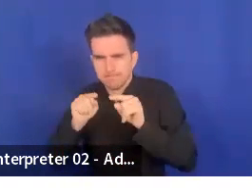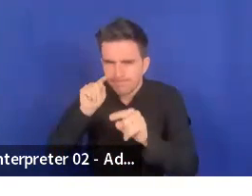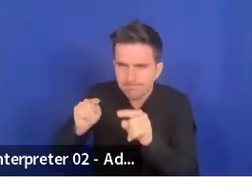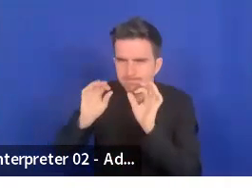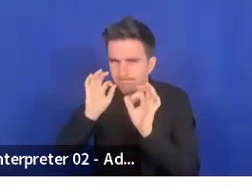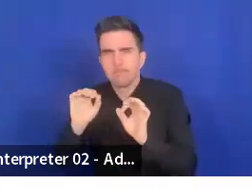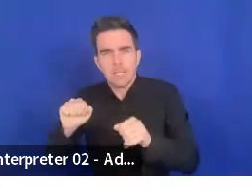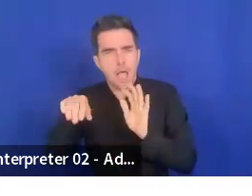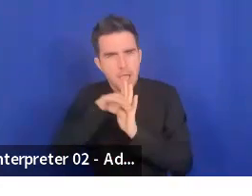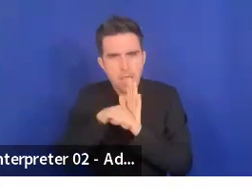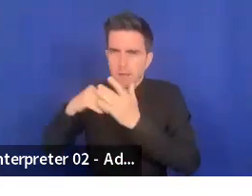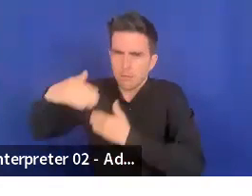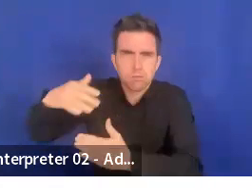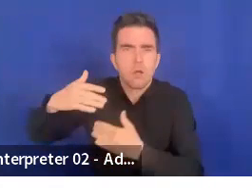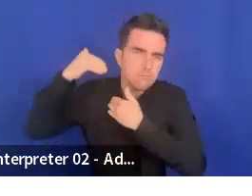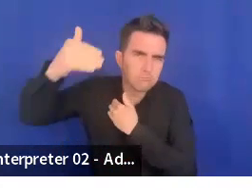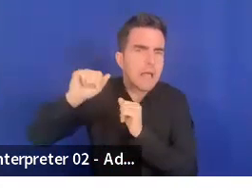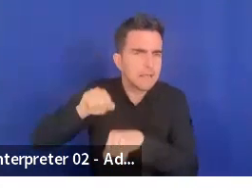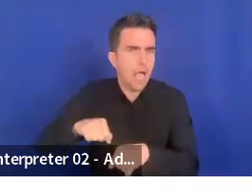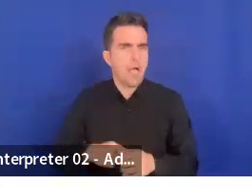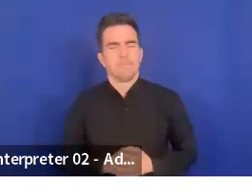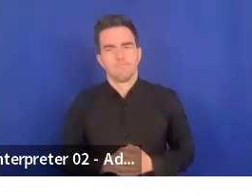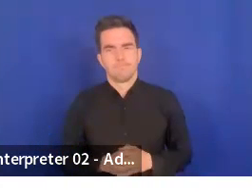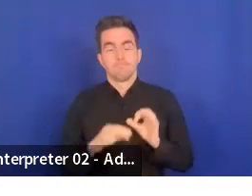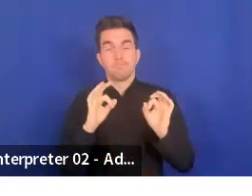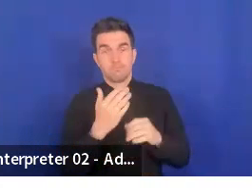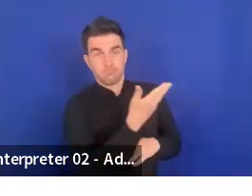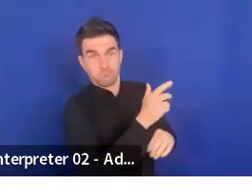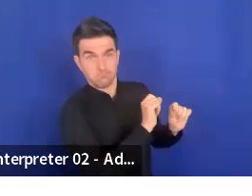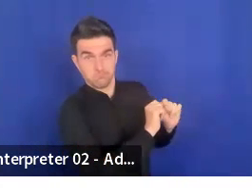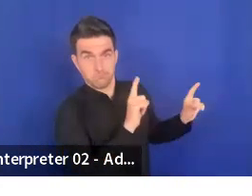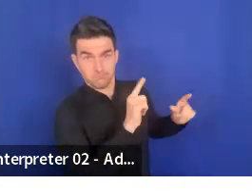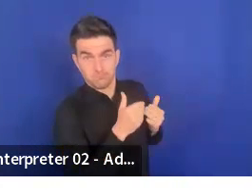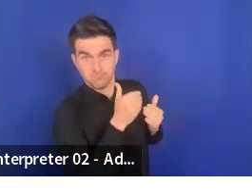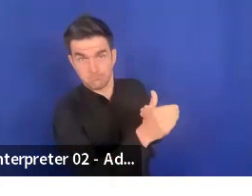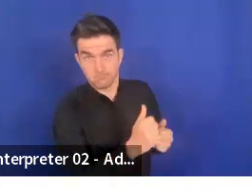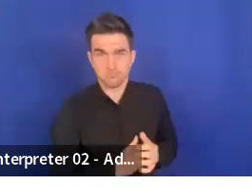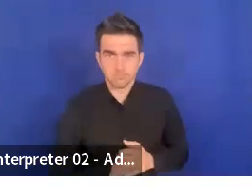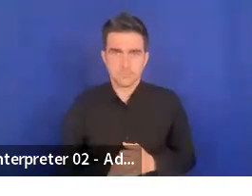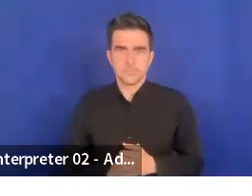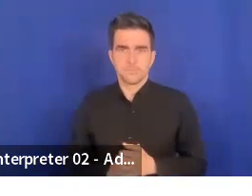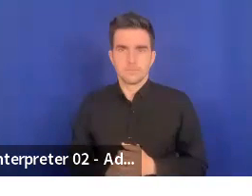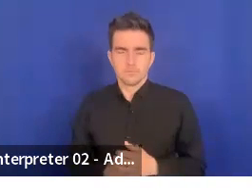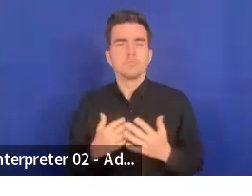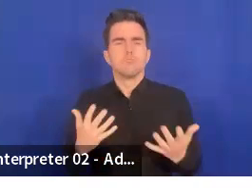So, another question I get from advocates is what does this mean from me?